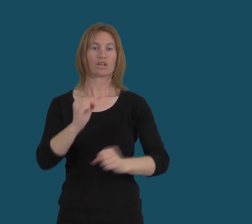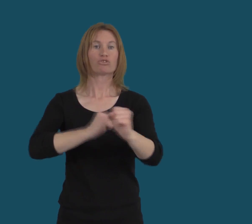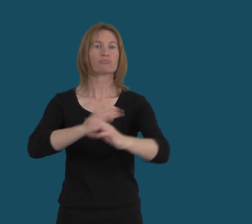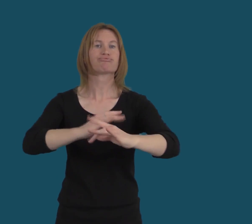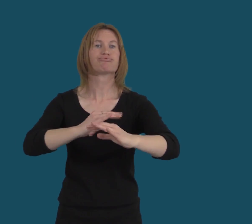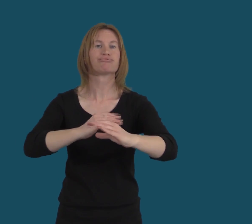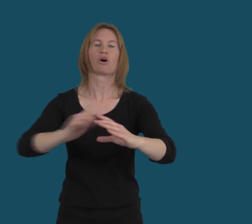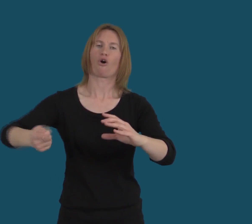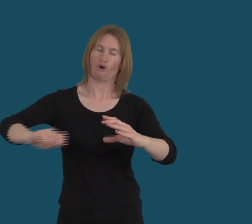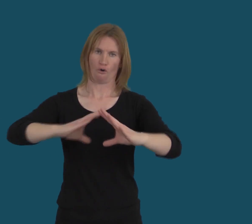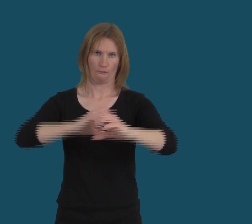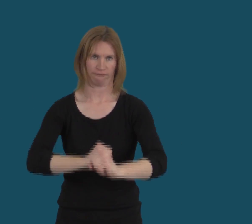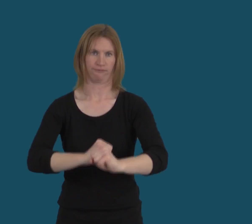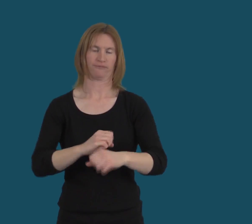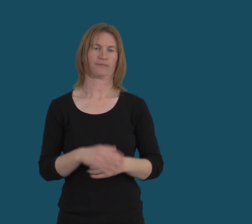Turn off your engine.